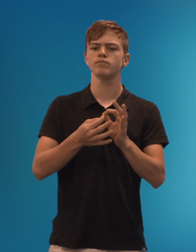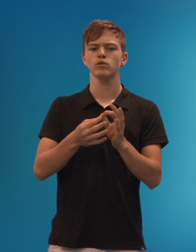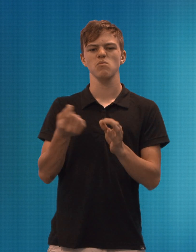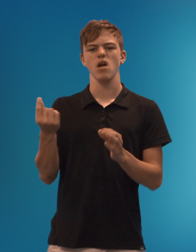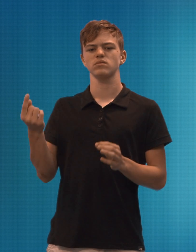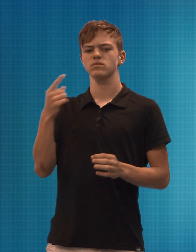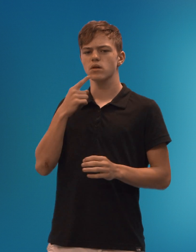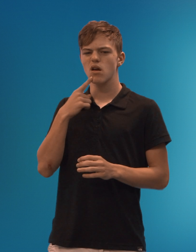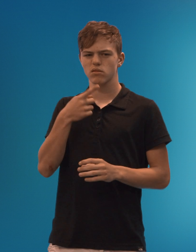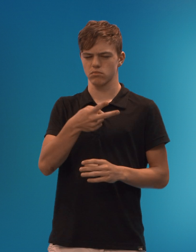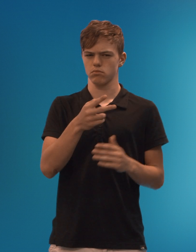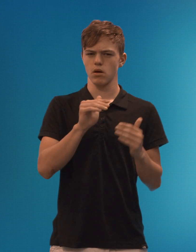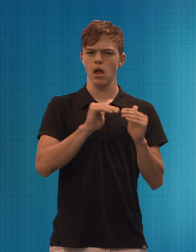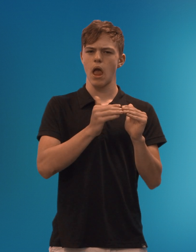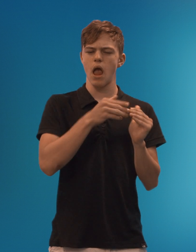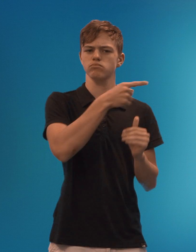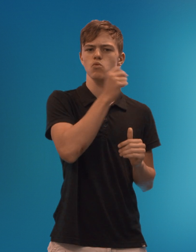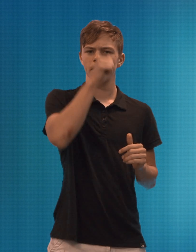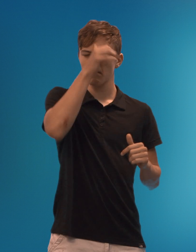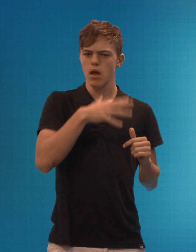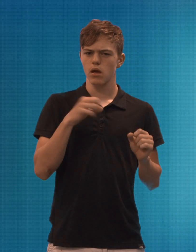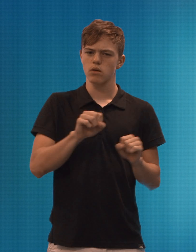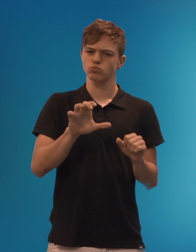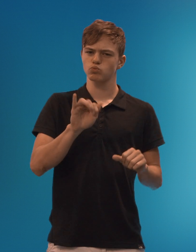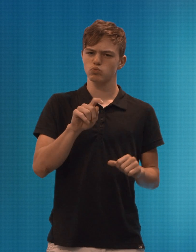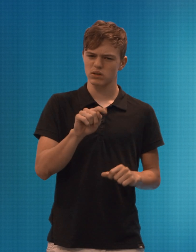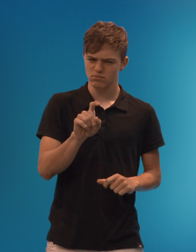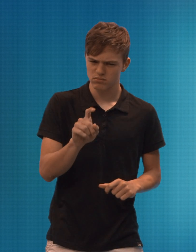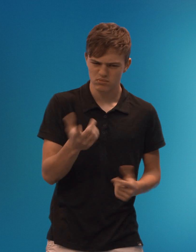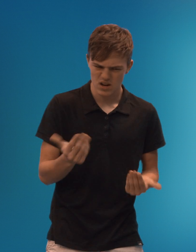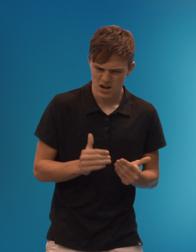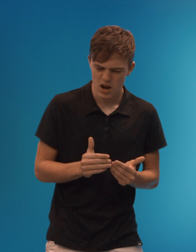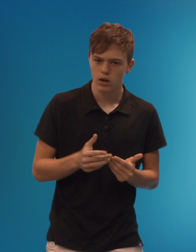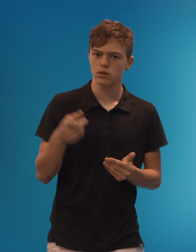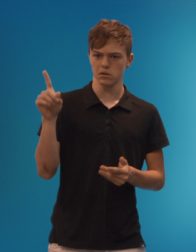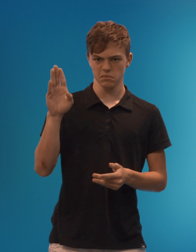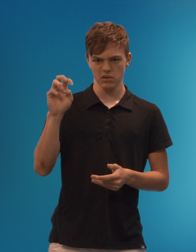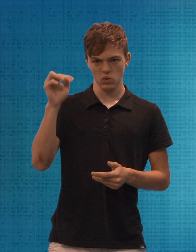who spoke to another man who interpreted what was said. How did the old man do that?